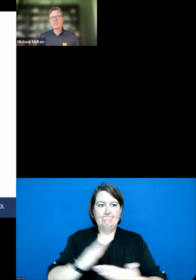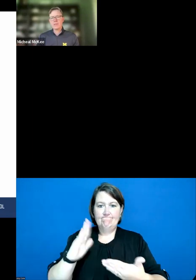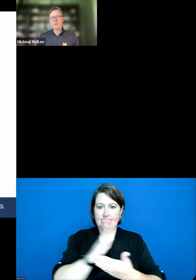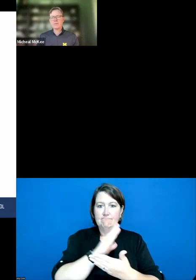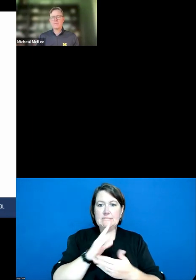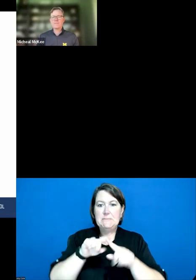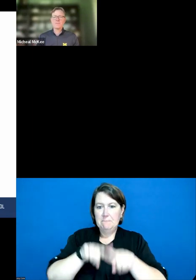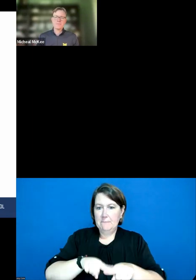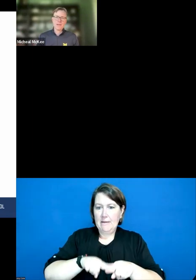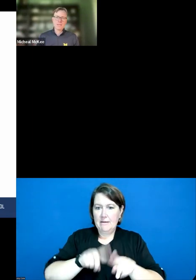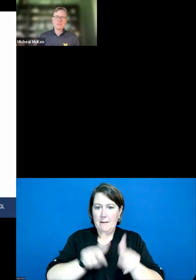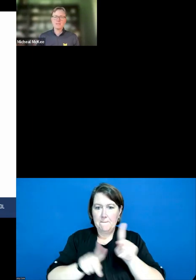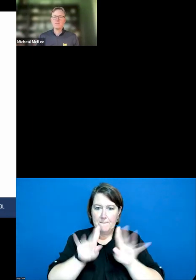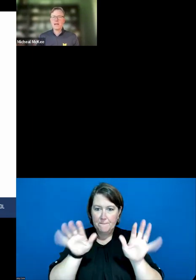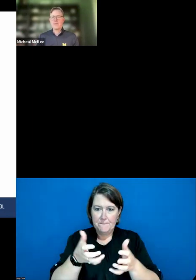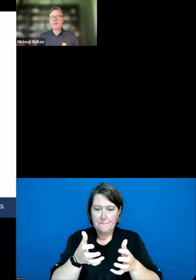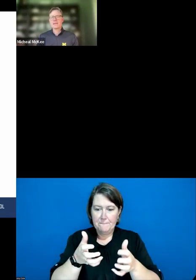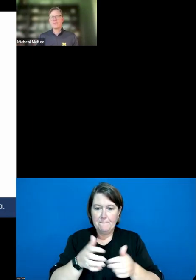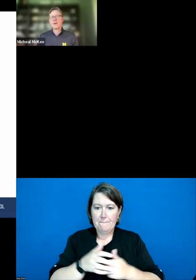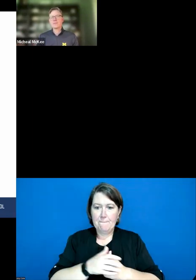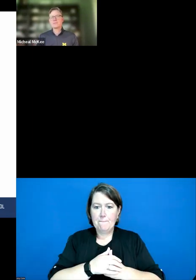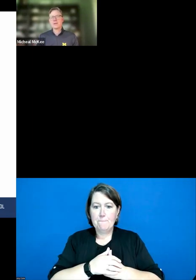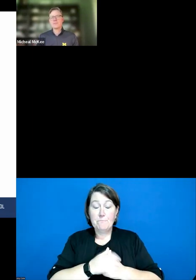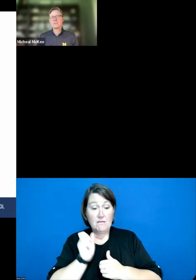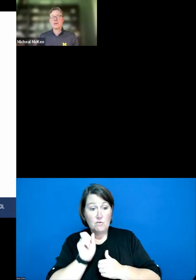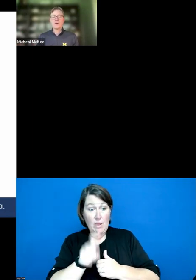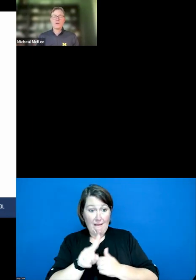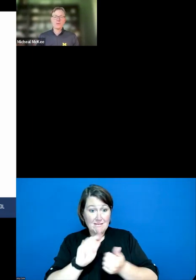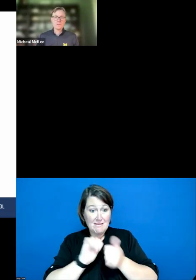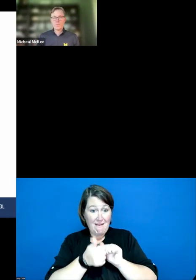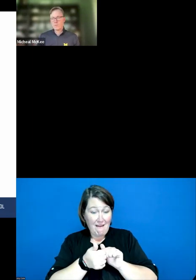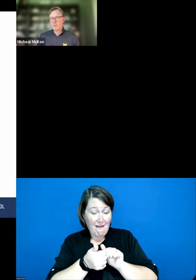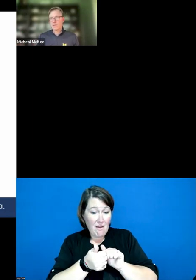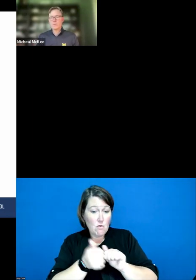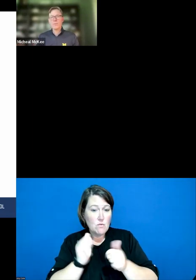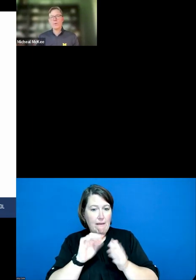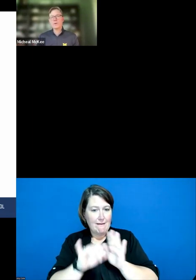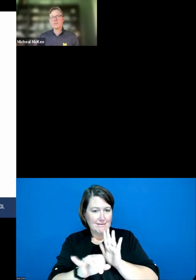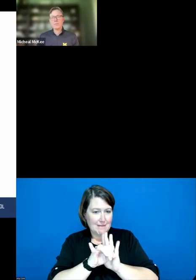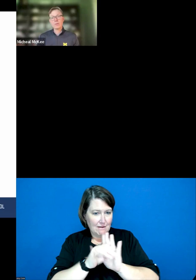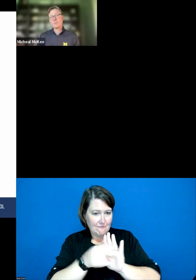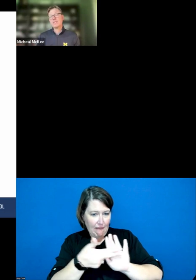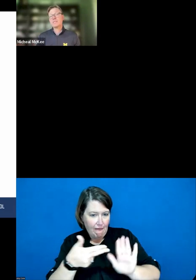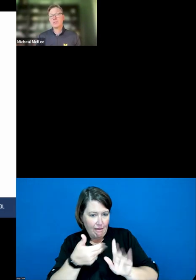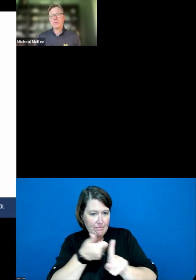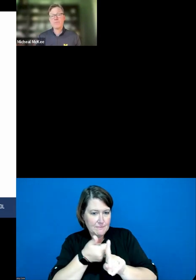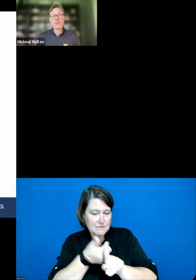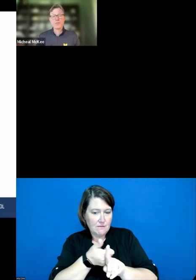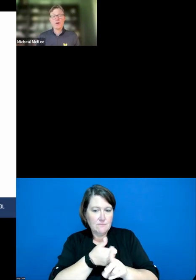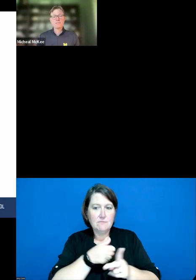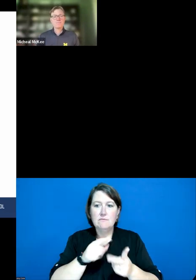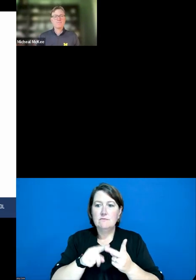these people Afcom how they identify themselves, also, we'll talk a little bit more. It's important that we need to screen for hearing loss.